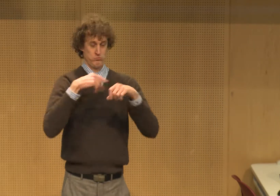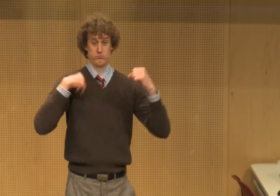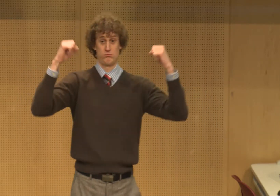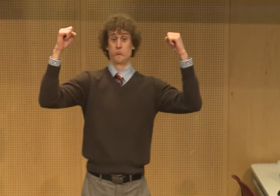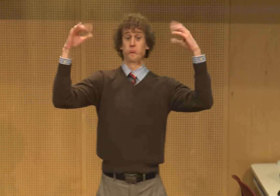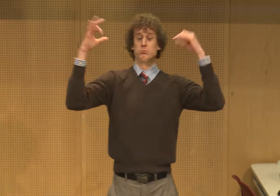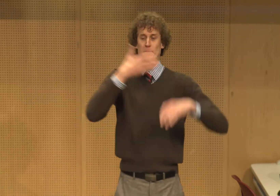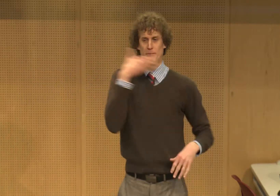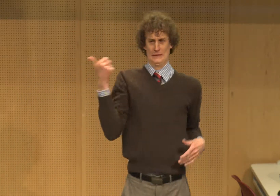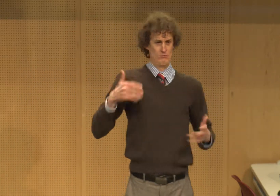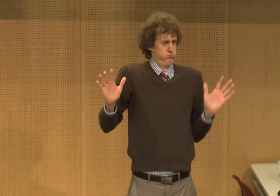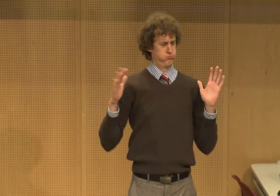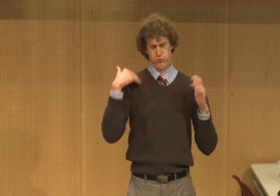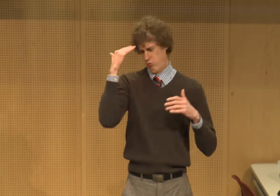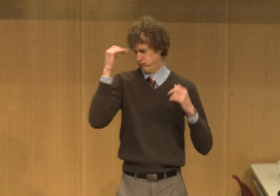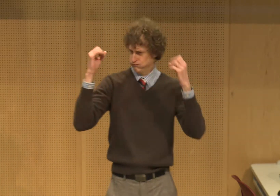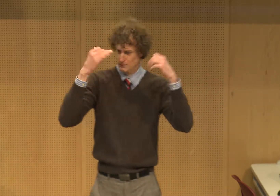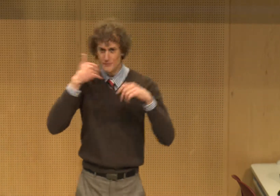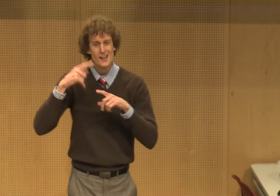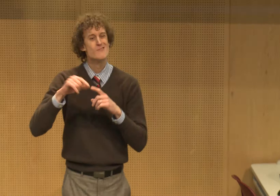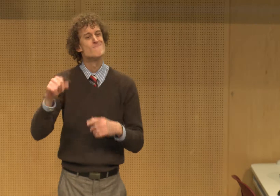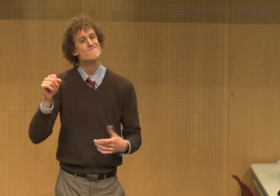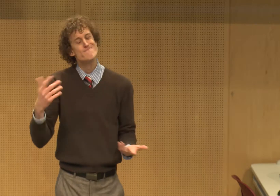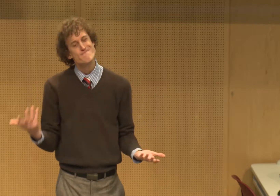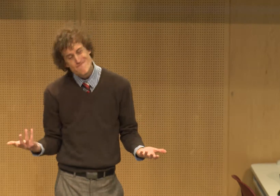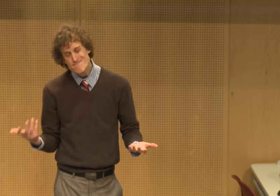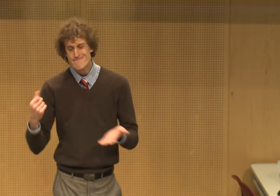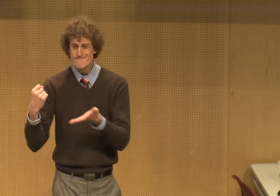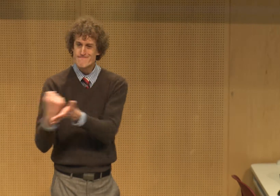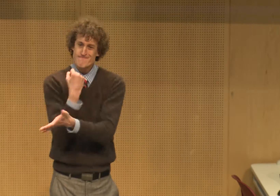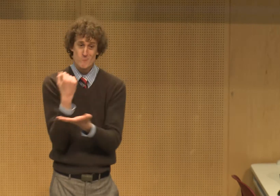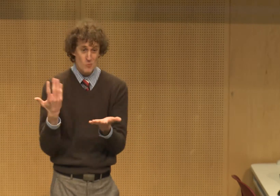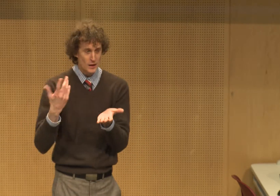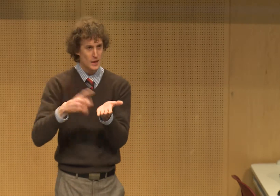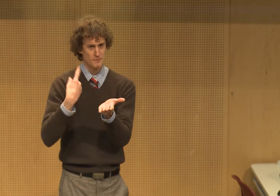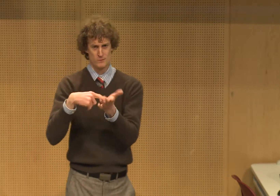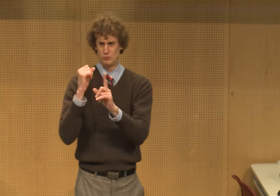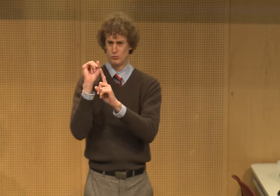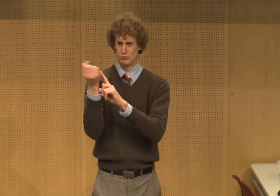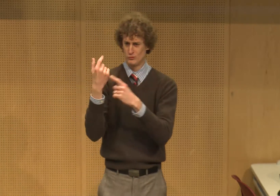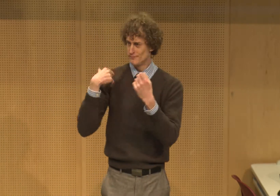between people who hear and people who do not and people who use sign language.